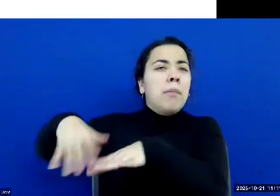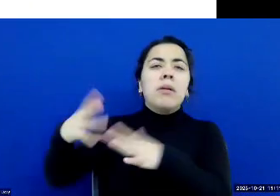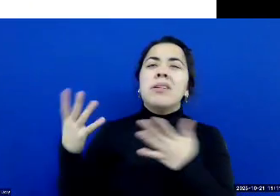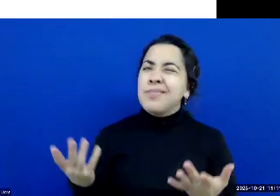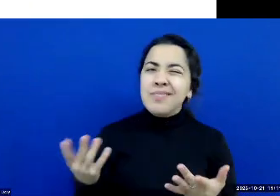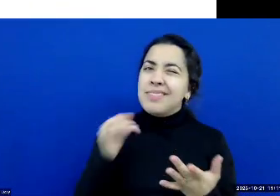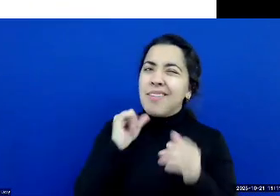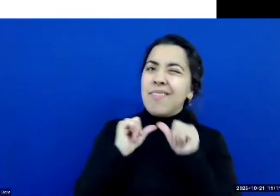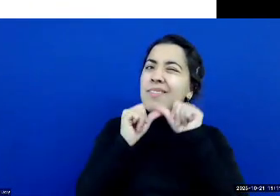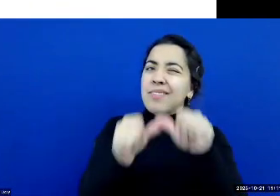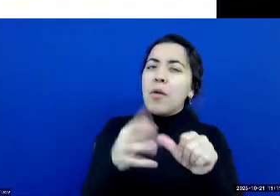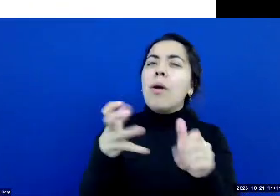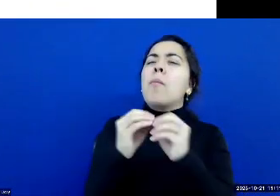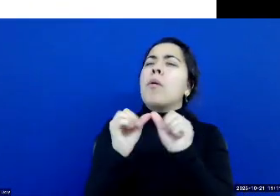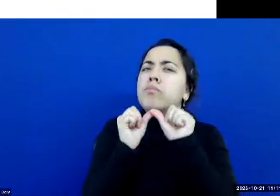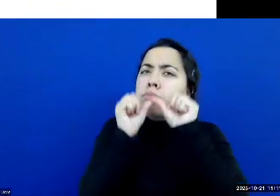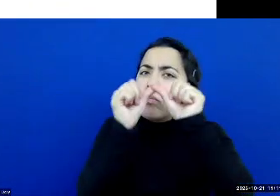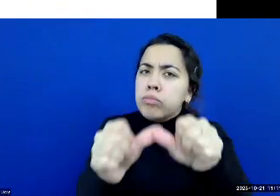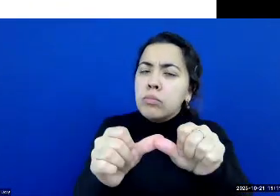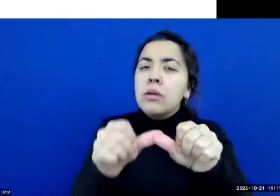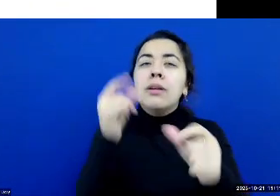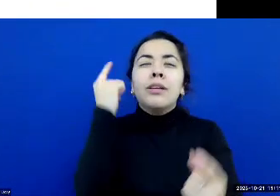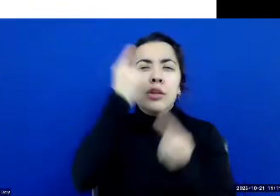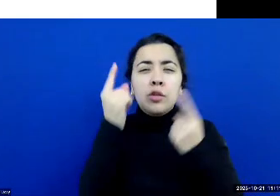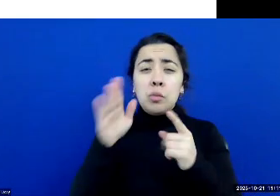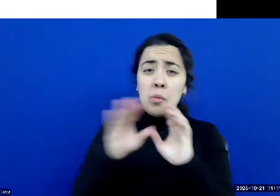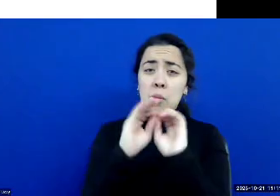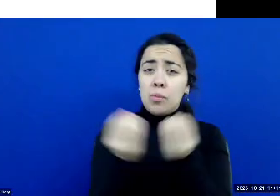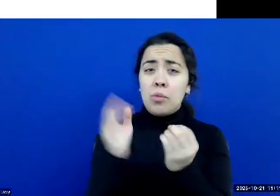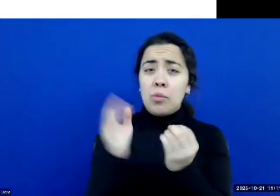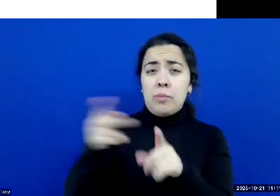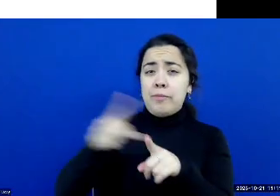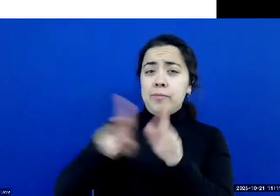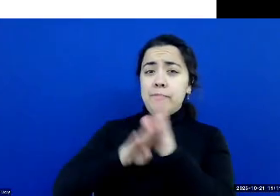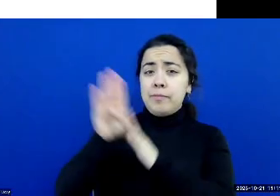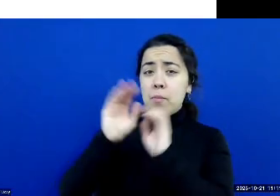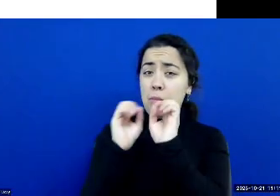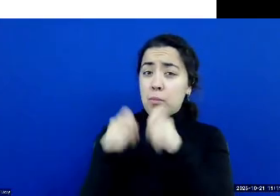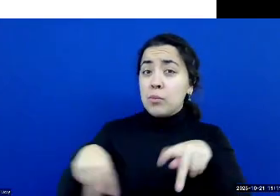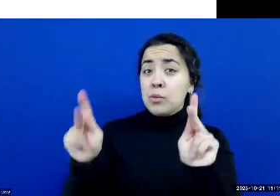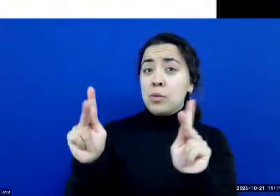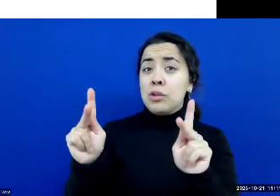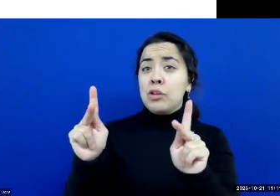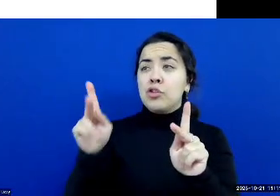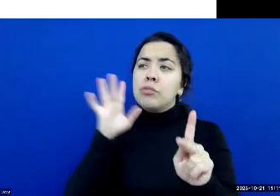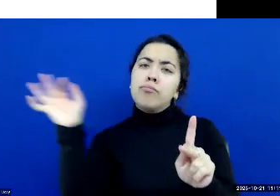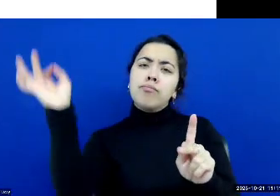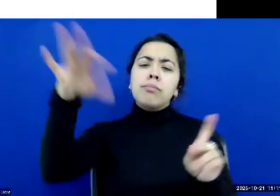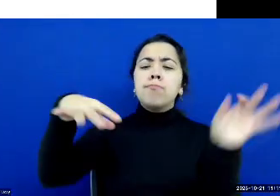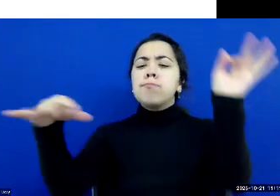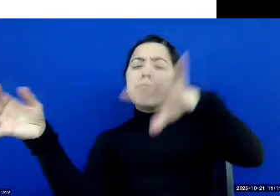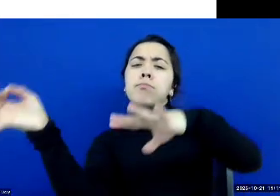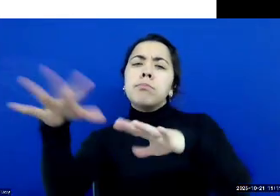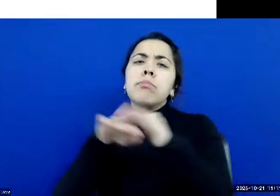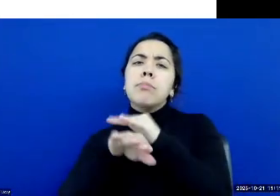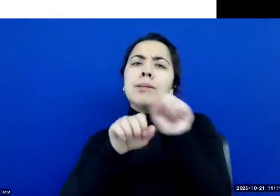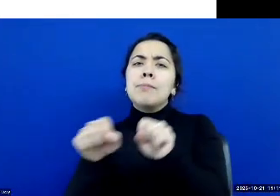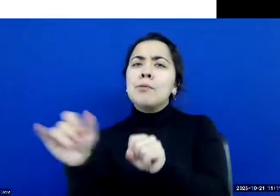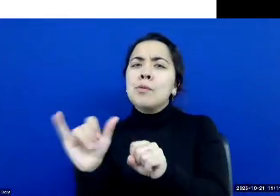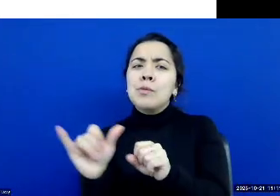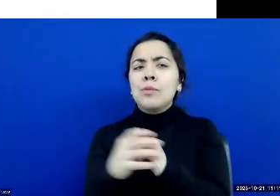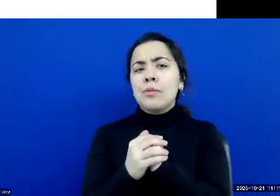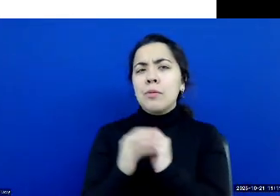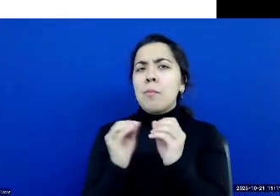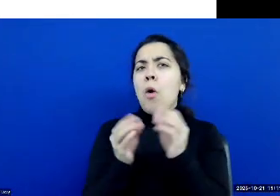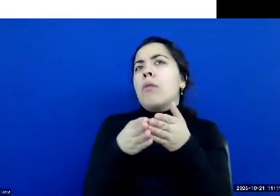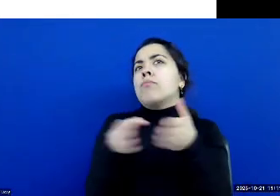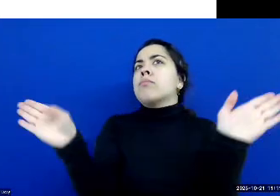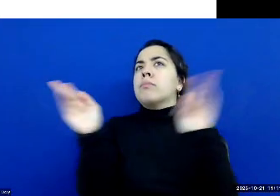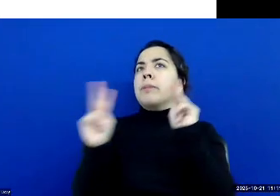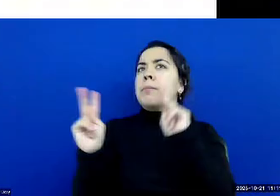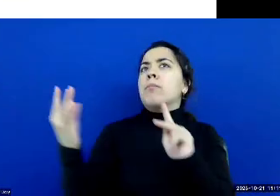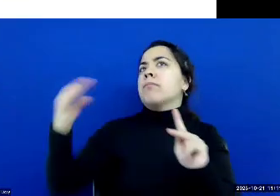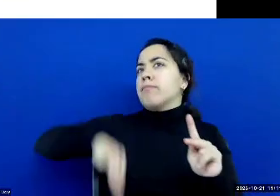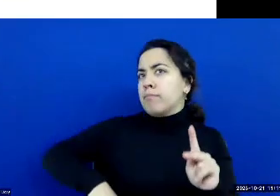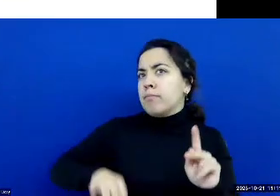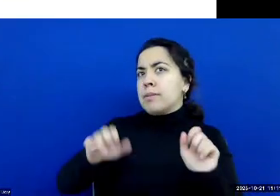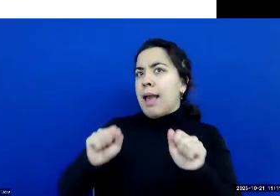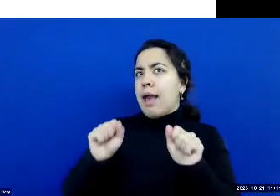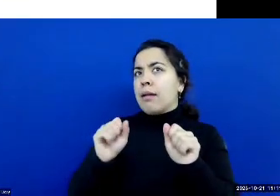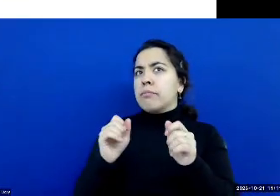Kathleen DeForest: So think about other professional development opportunities that are in place within your organizations that you can just kind of throw a little bit of accessibility in there with it, and reach a bit of a larger audience.